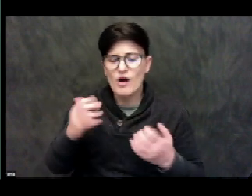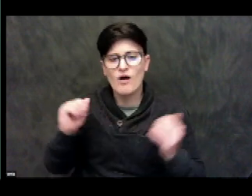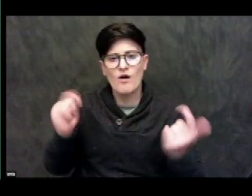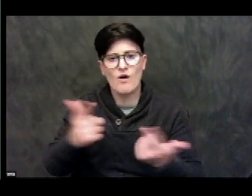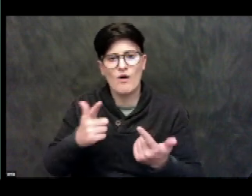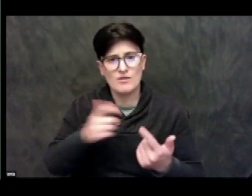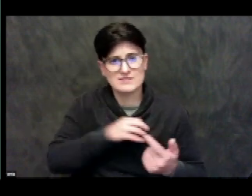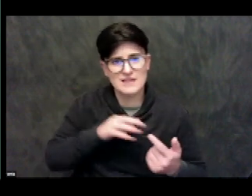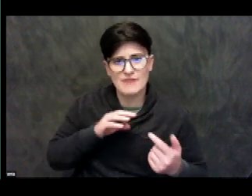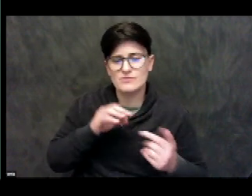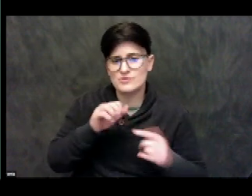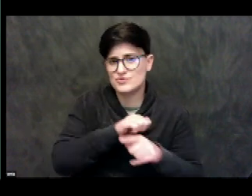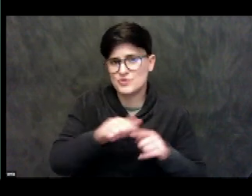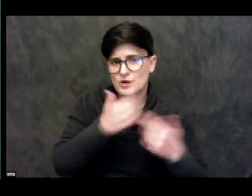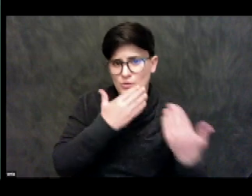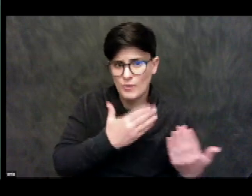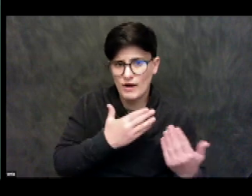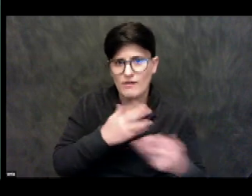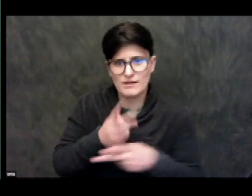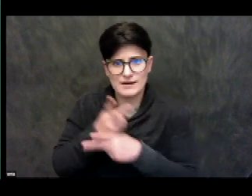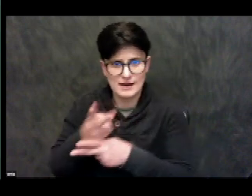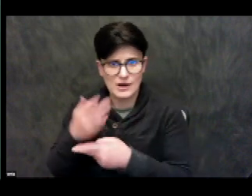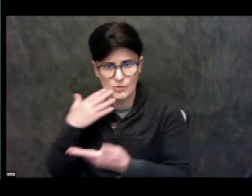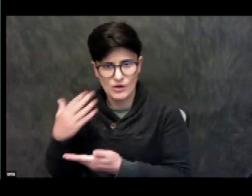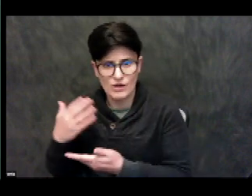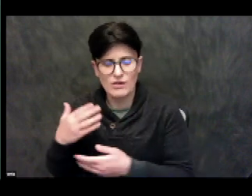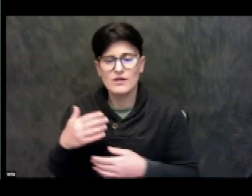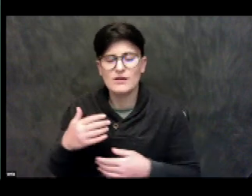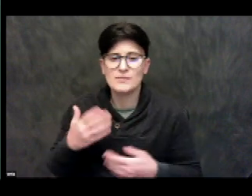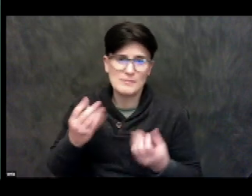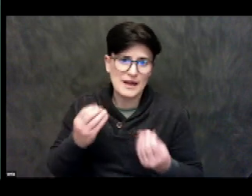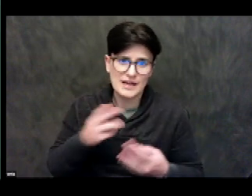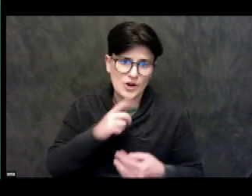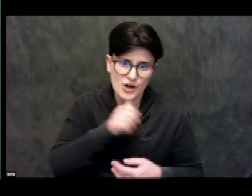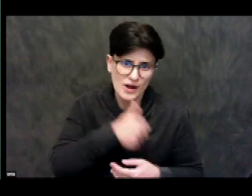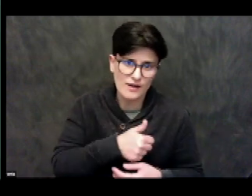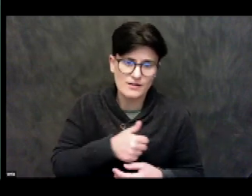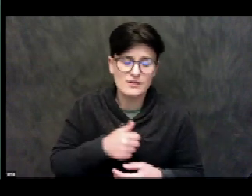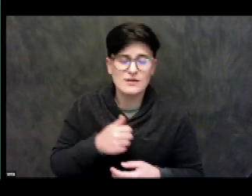Imagine we're used to people say in medicine that have like